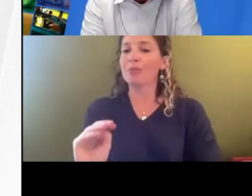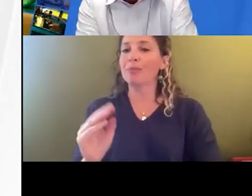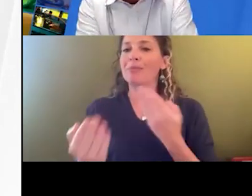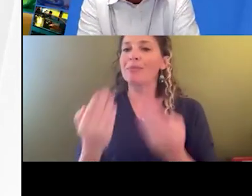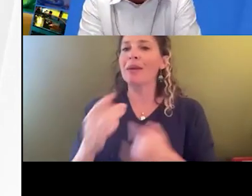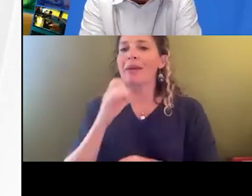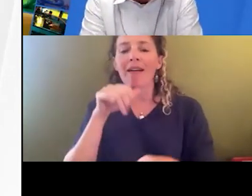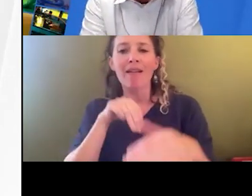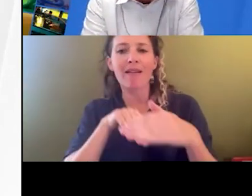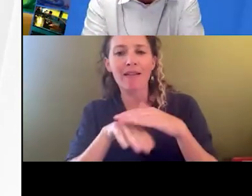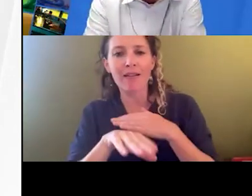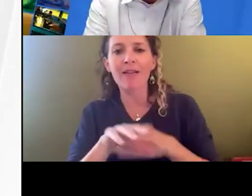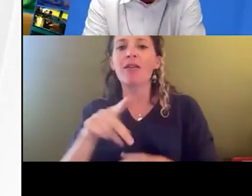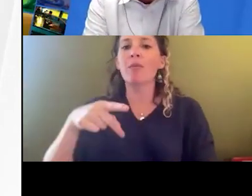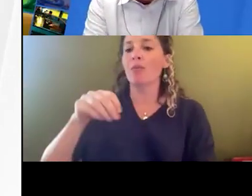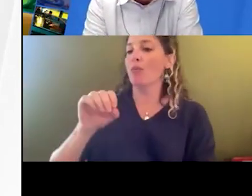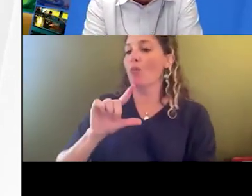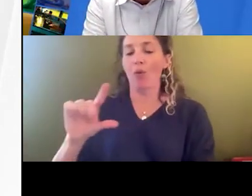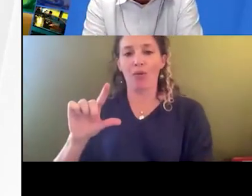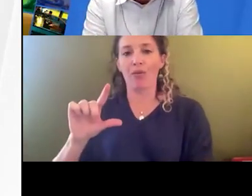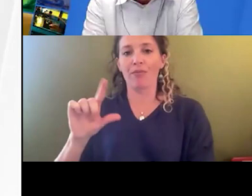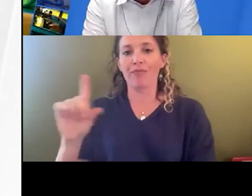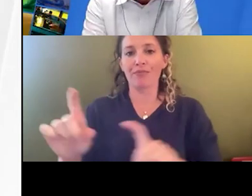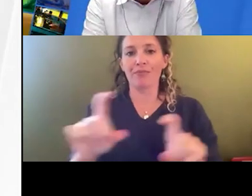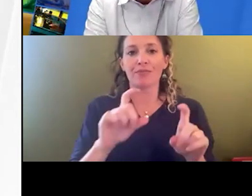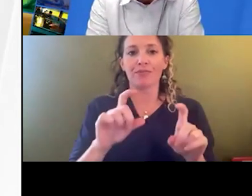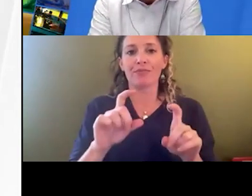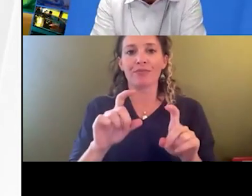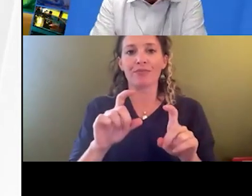sure you're viewing this presentation from the Zoom application.